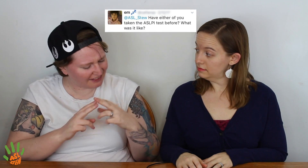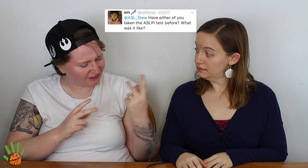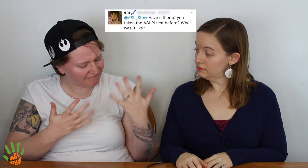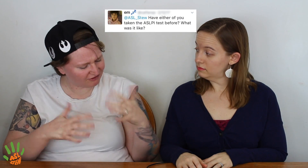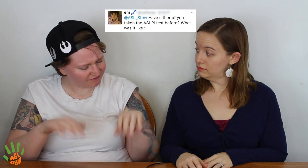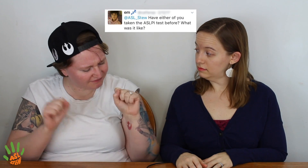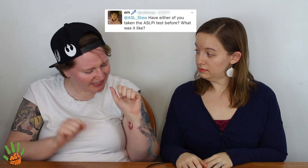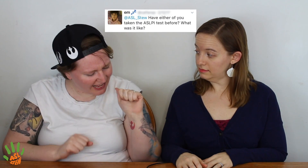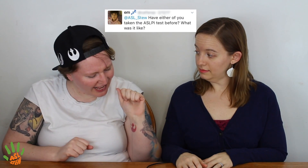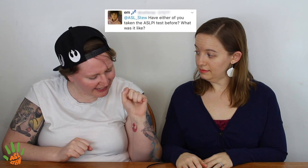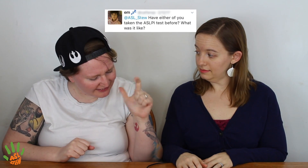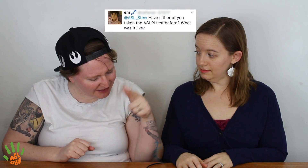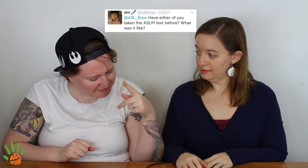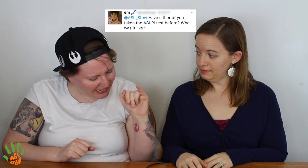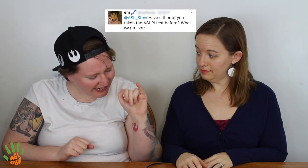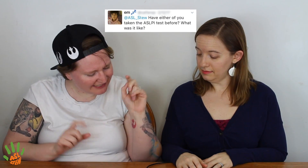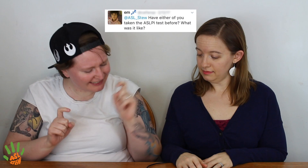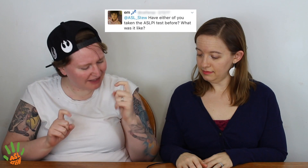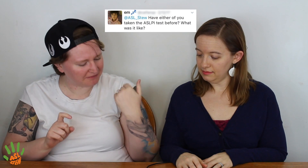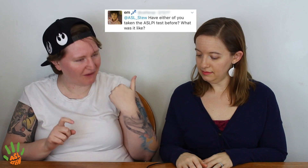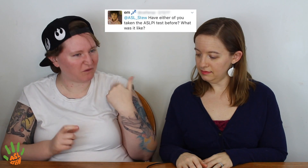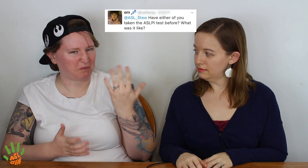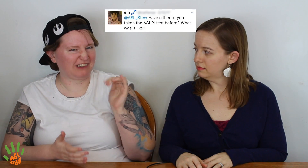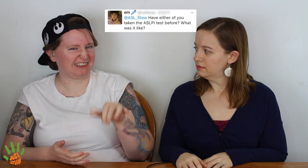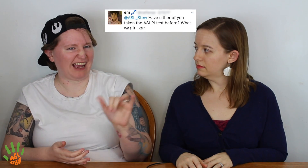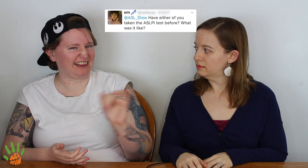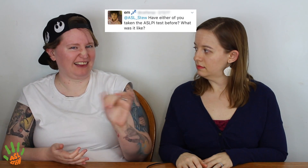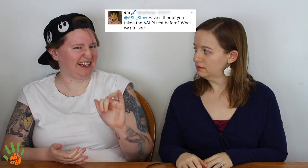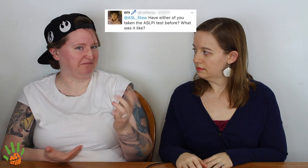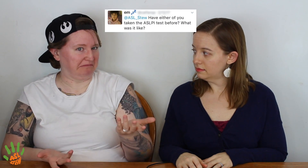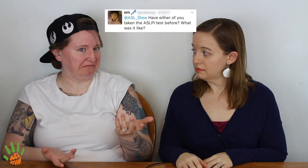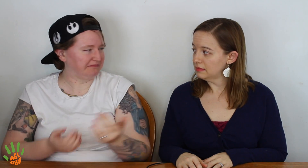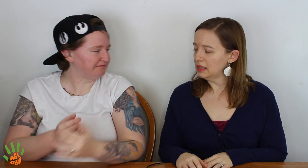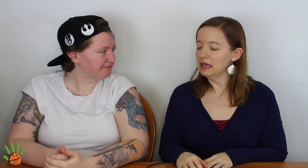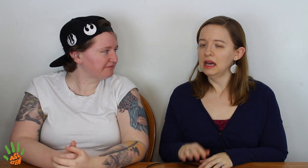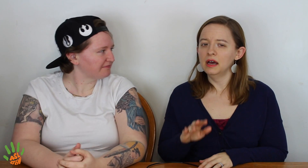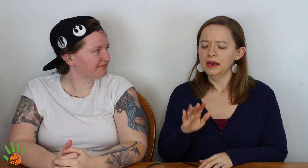"Have either of taken the ASLPI before? What's that like?"